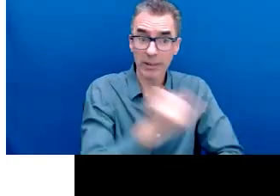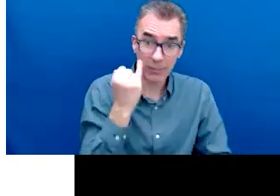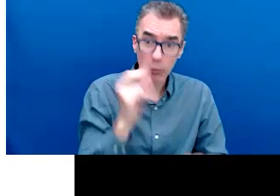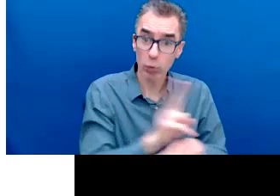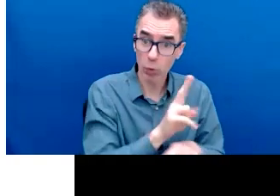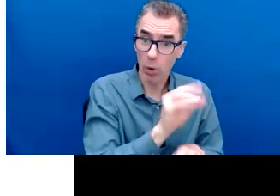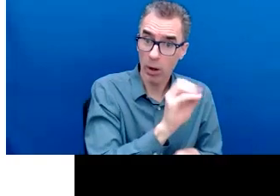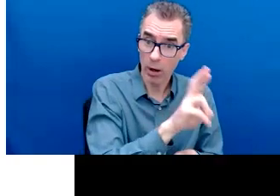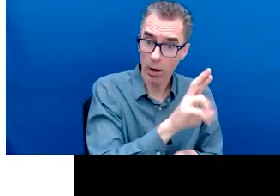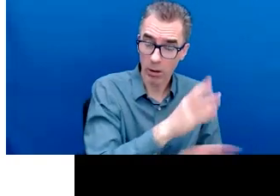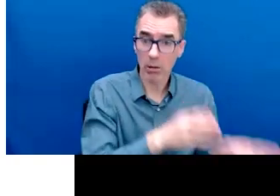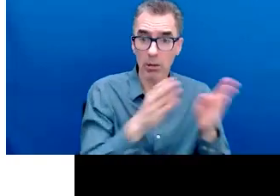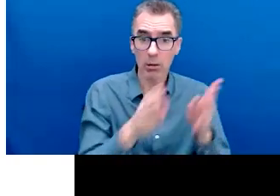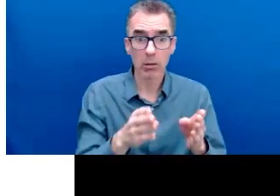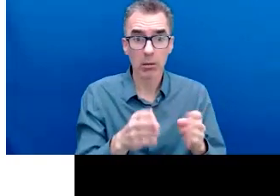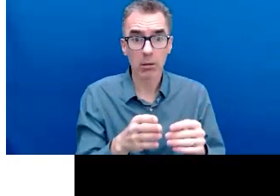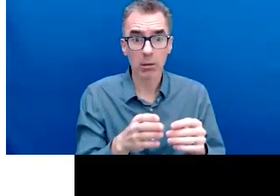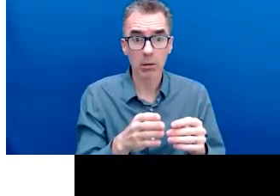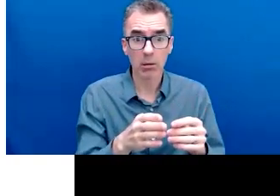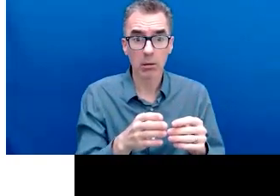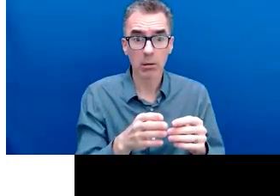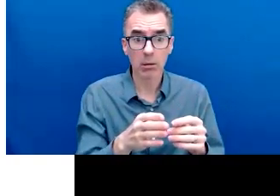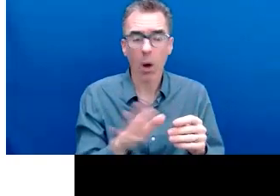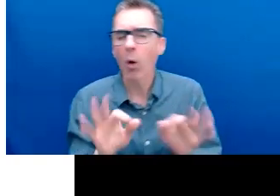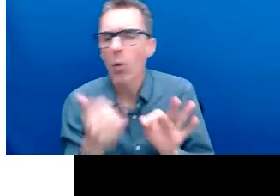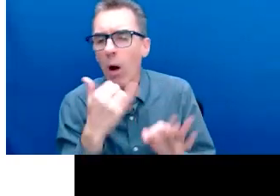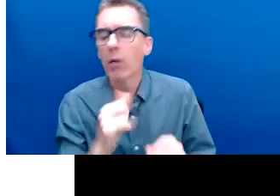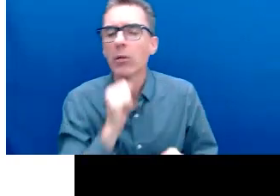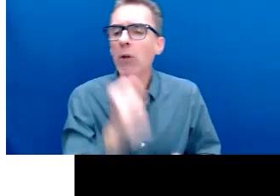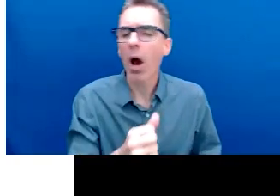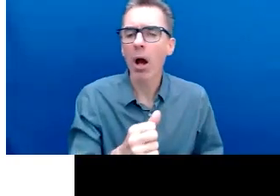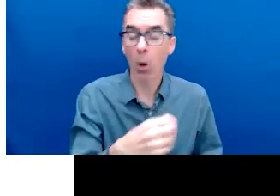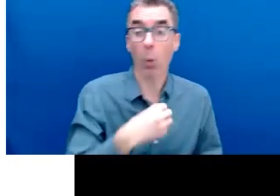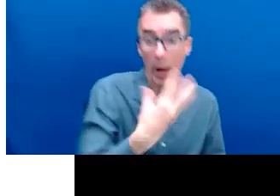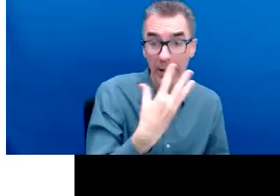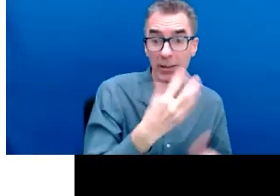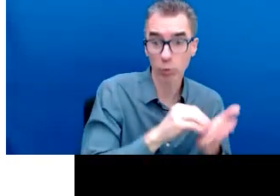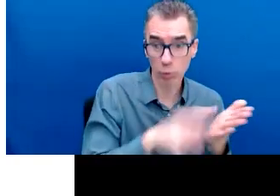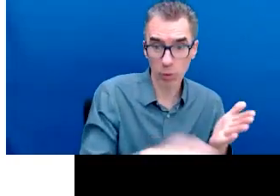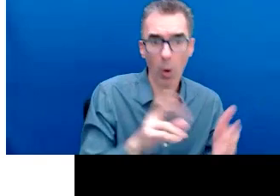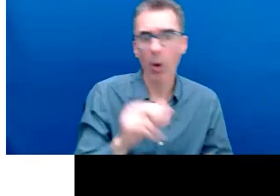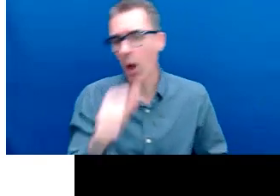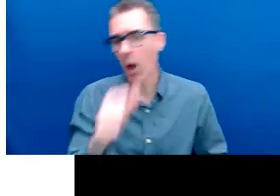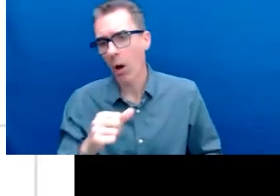And for the non white students, even even more of an improvement for their grades. Okay.